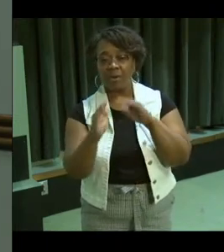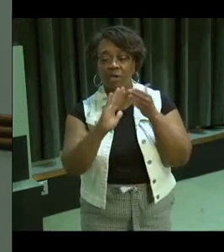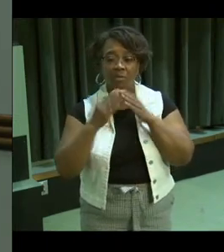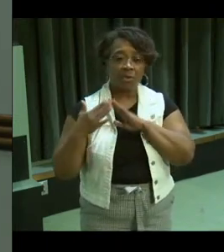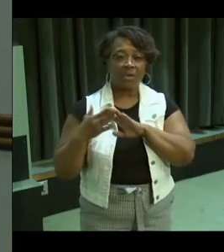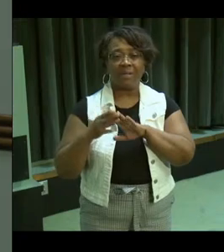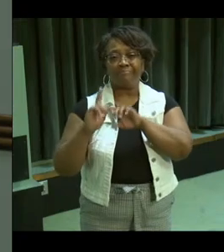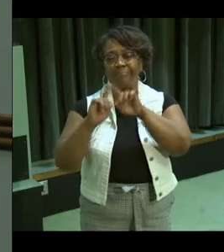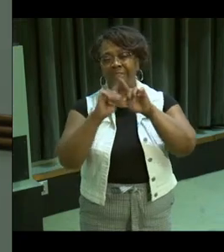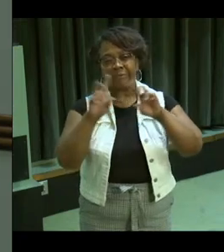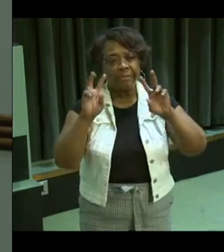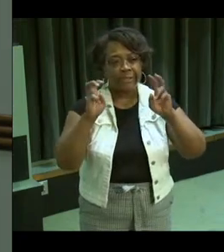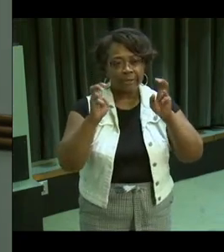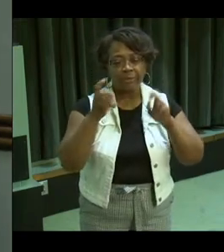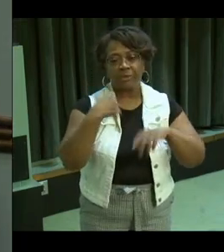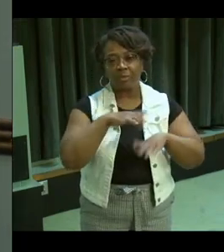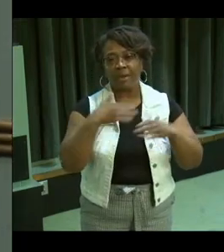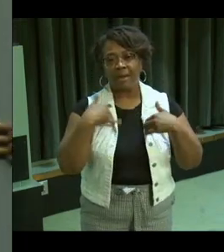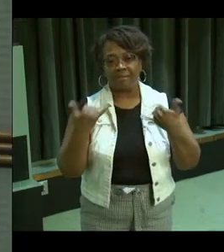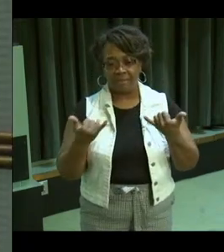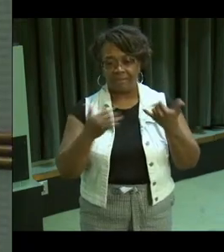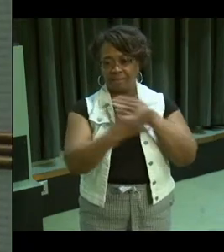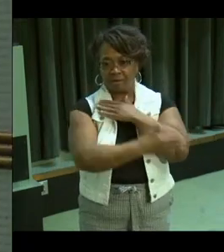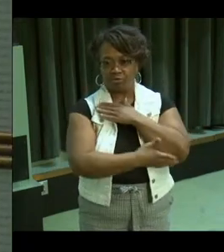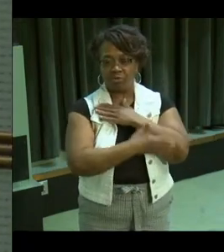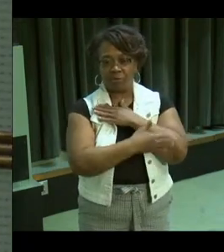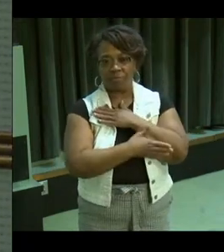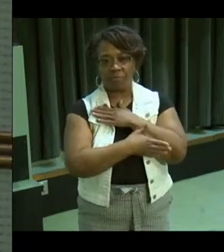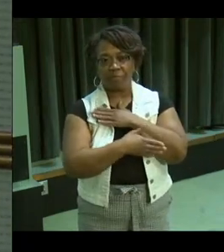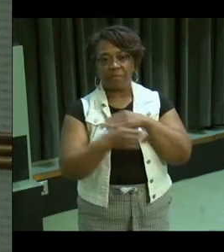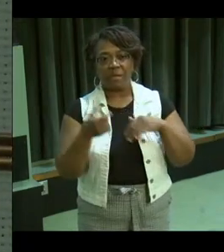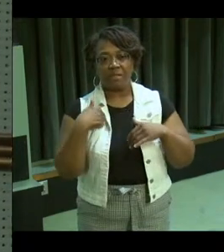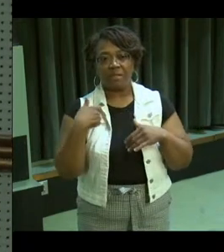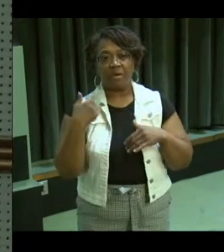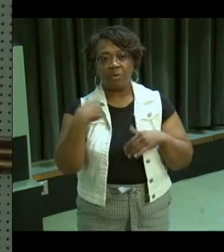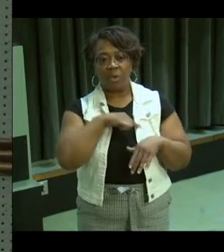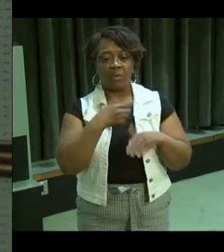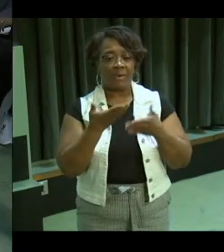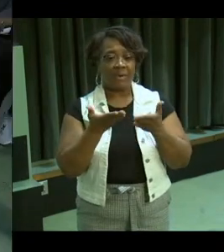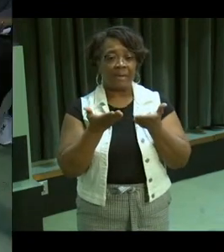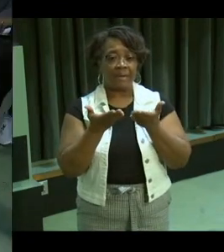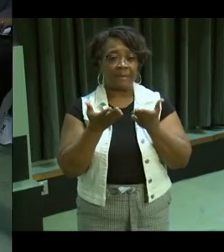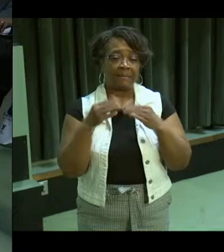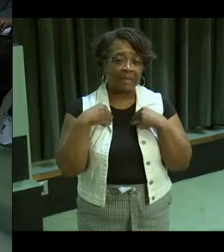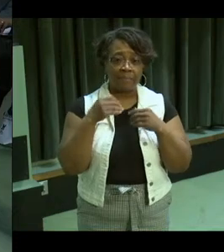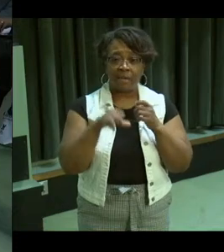issues that we have in this country. So anyway, I will go